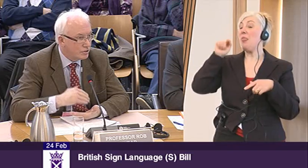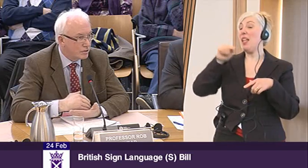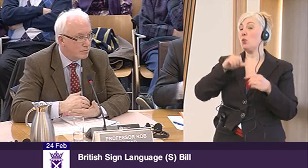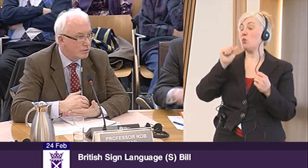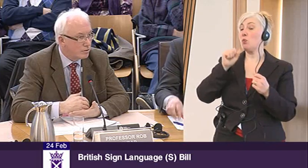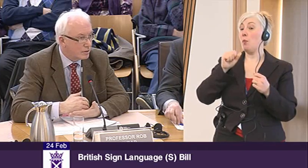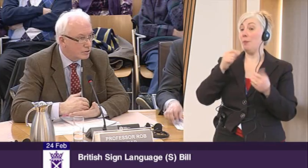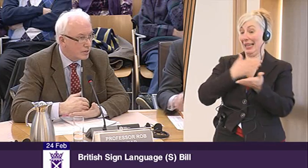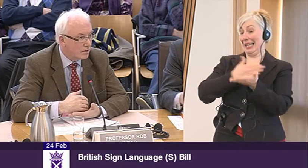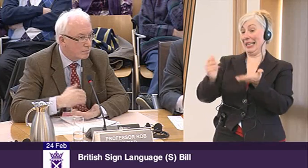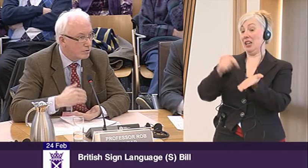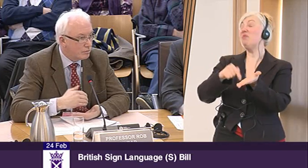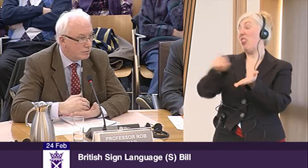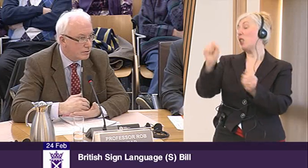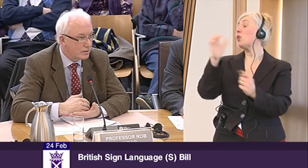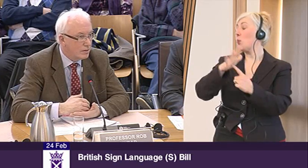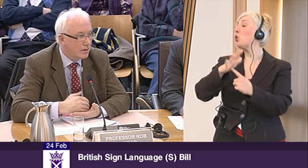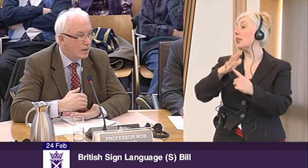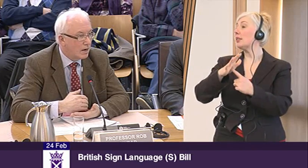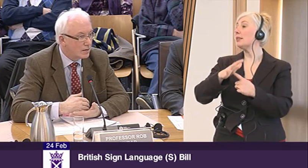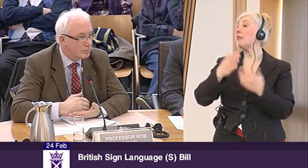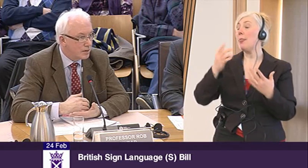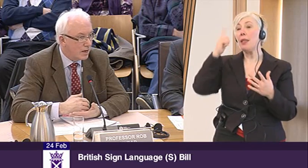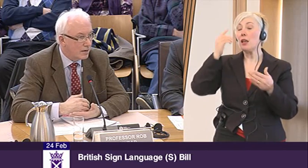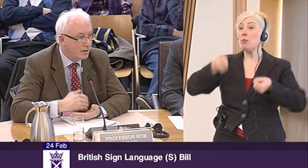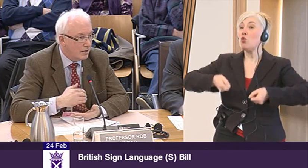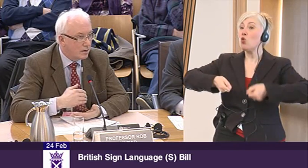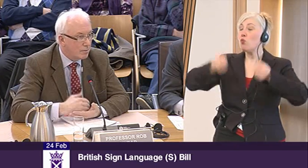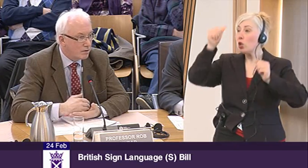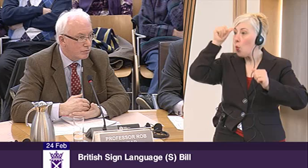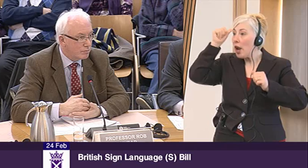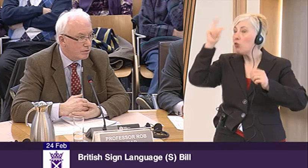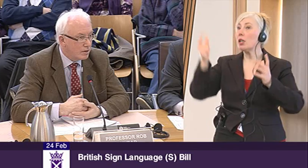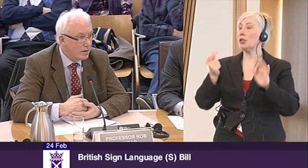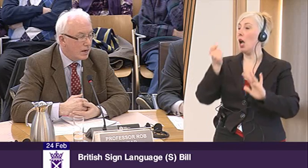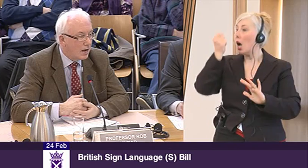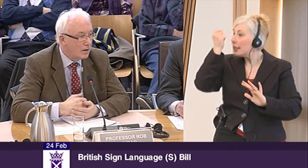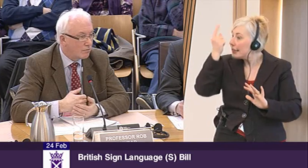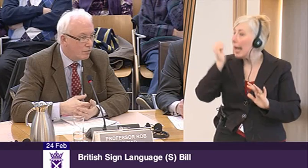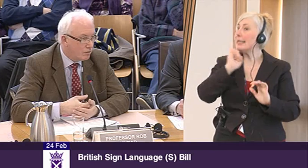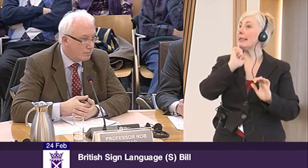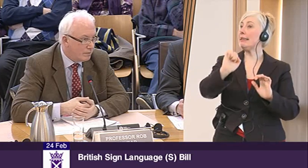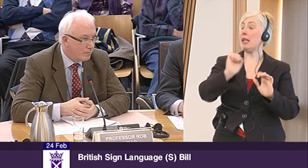The 2005 act has raised awareness and understanding in the community about our language and culture.